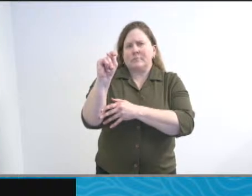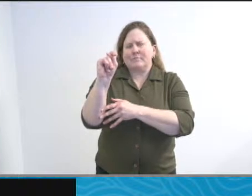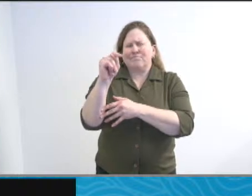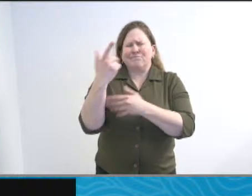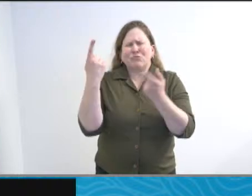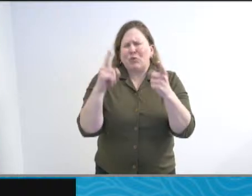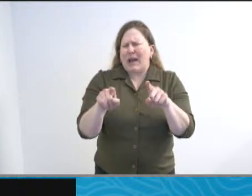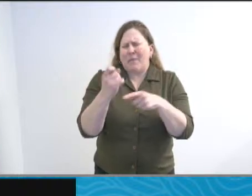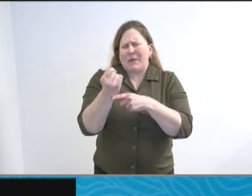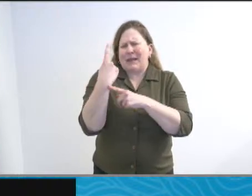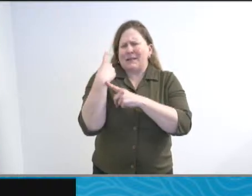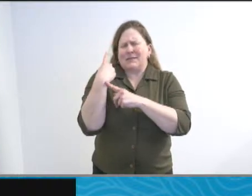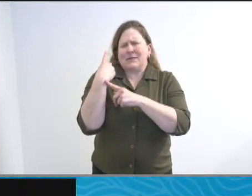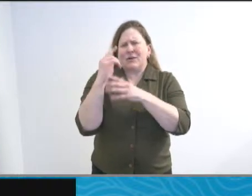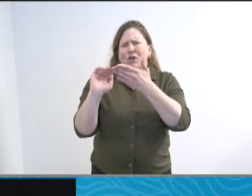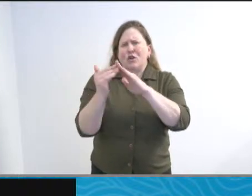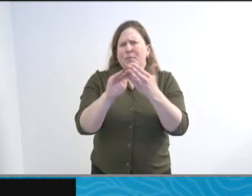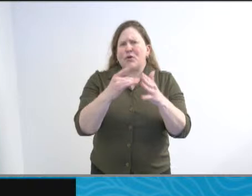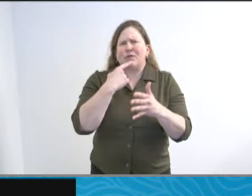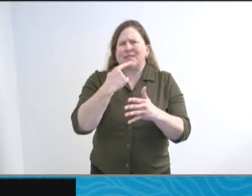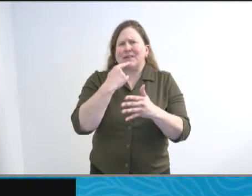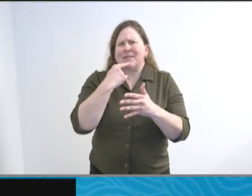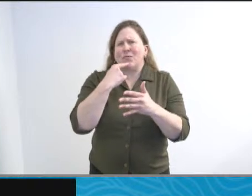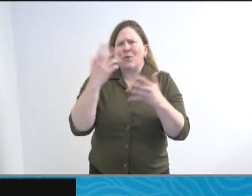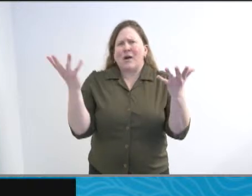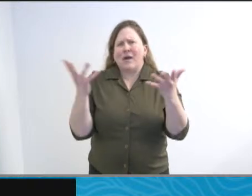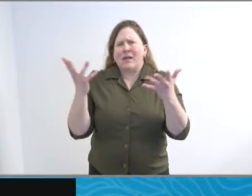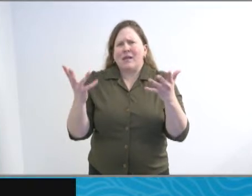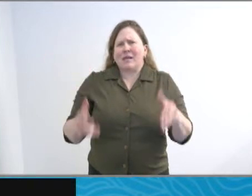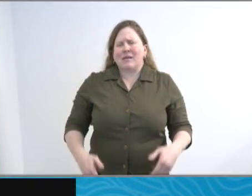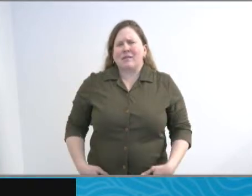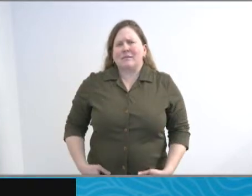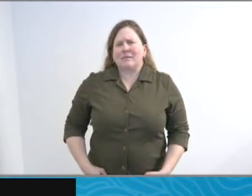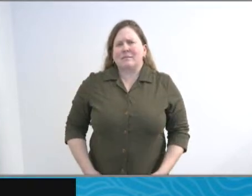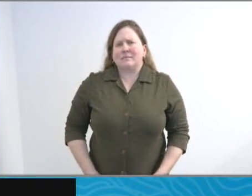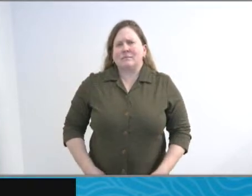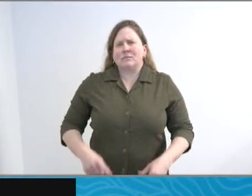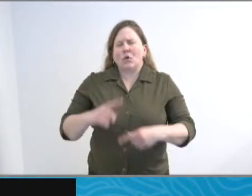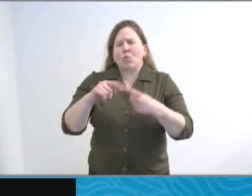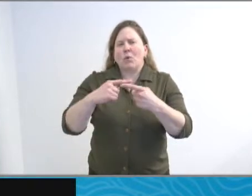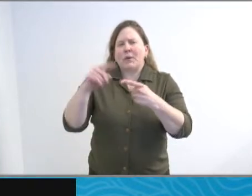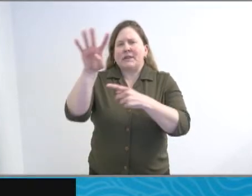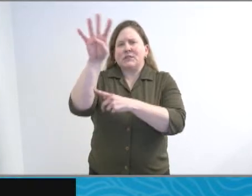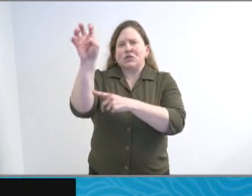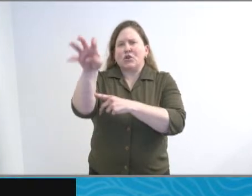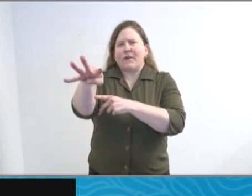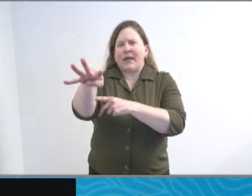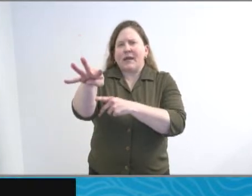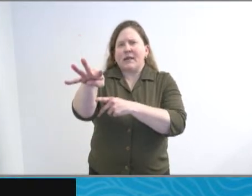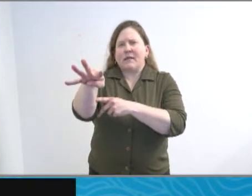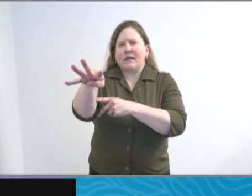what did our community say when we surveyed them, when we were able to use our Thought Exchange